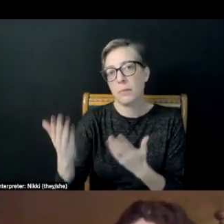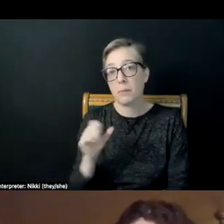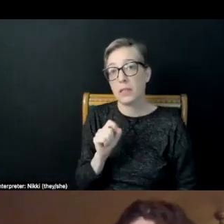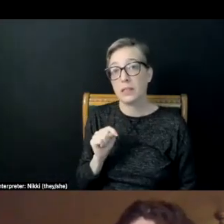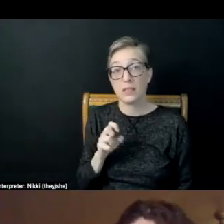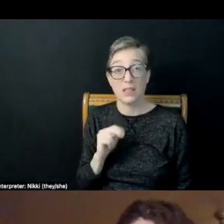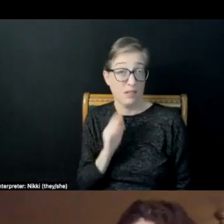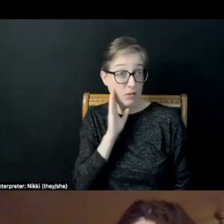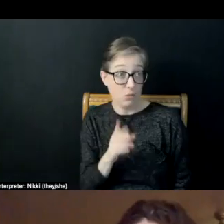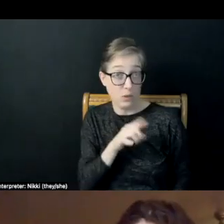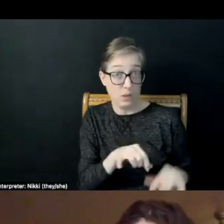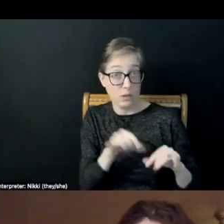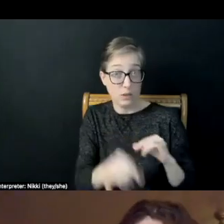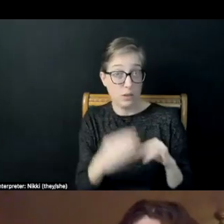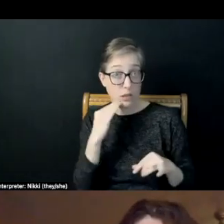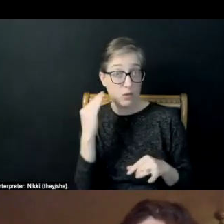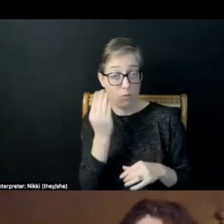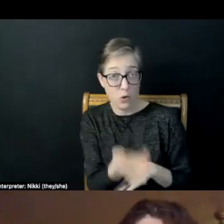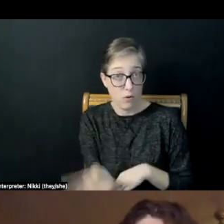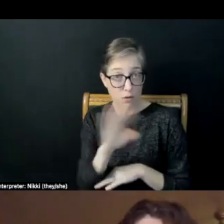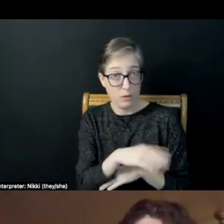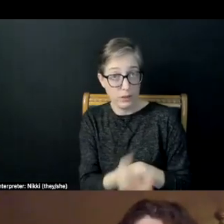even though we told them over and over again that he